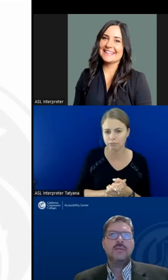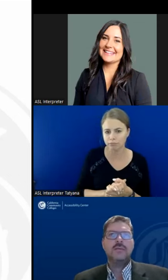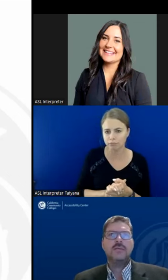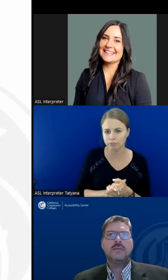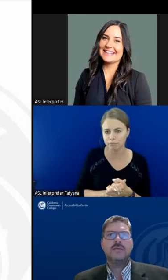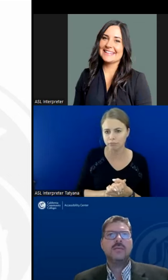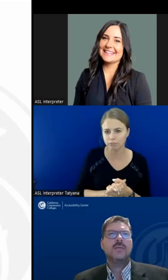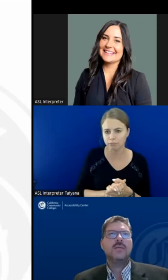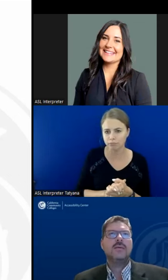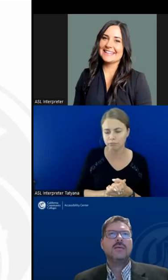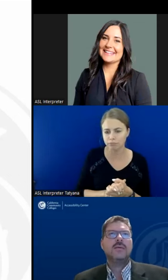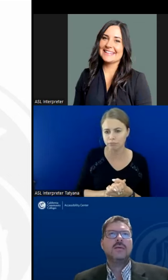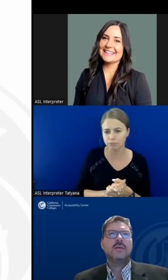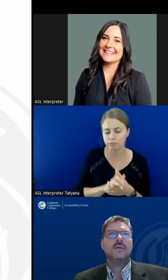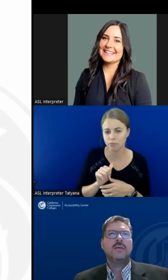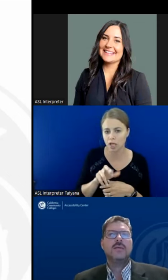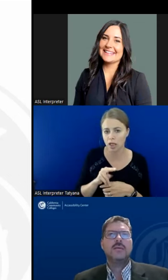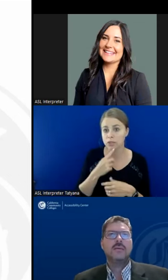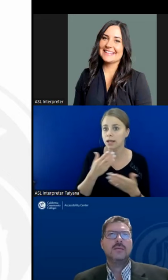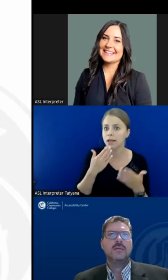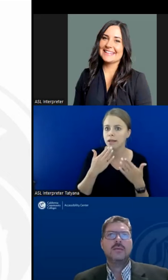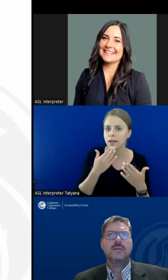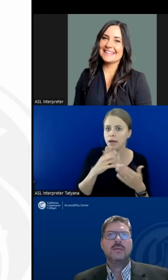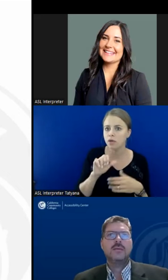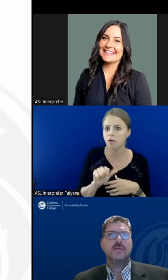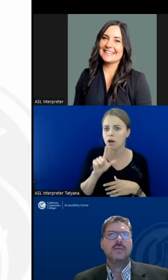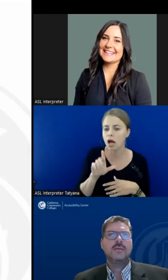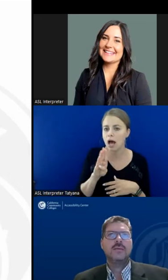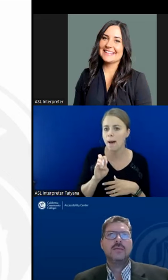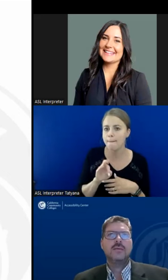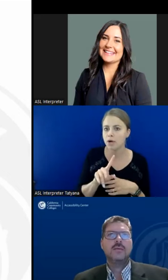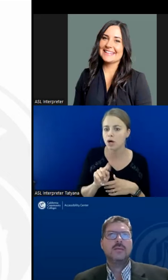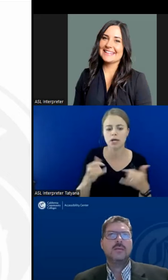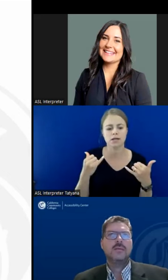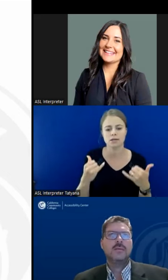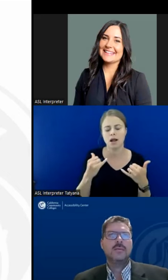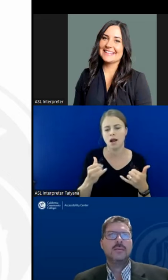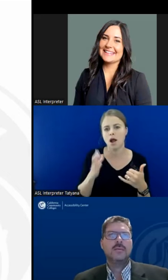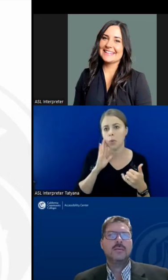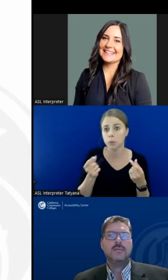Okay. Well thank you Albert. We are going to end this